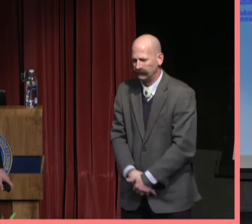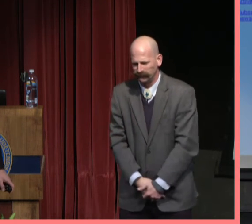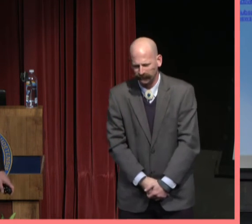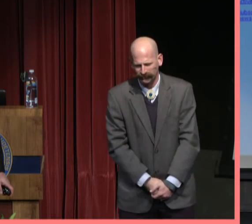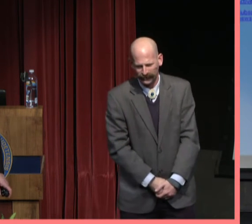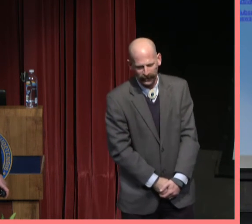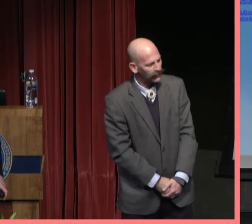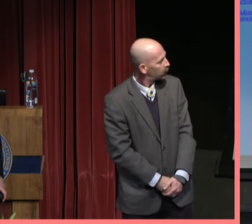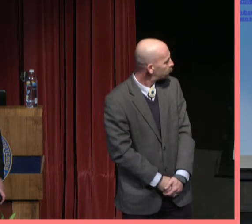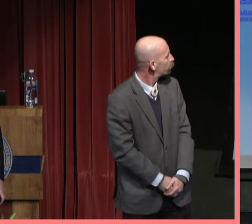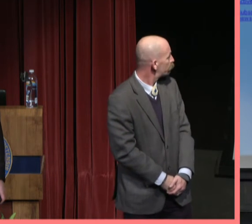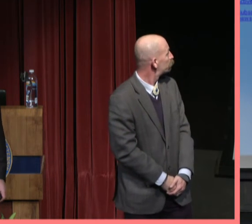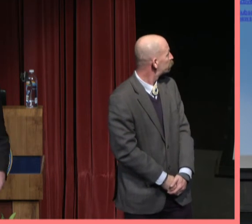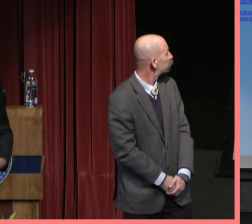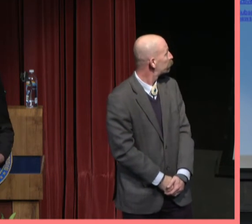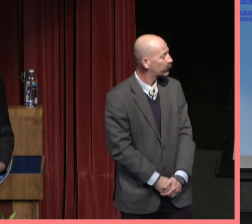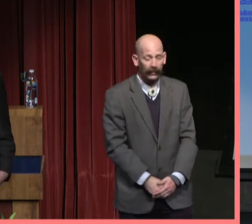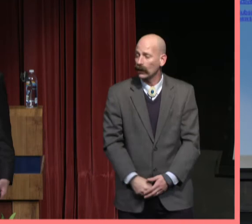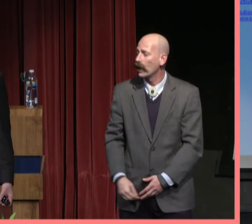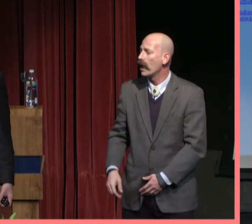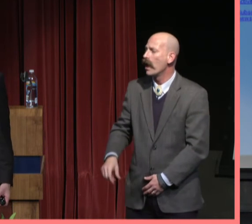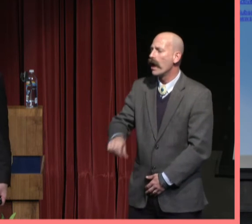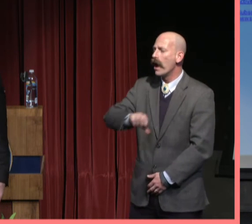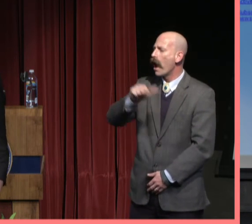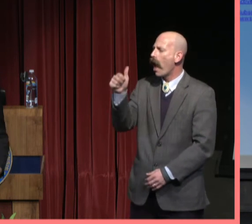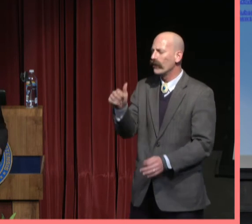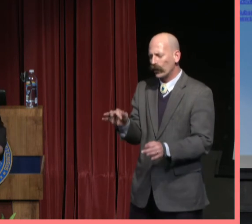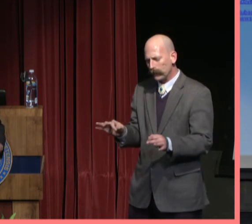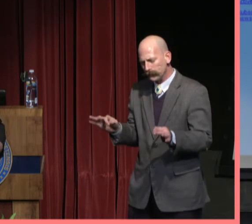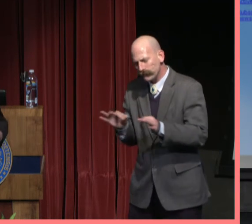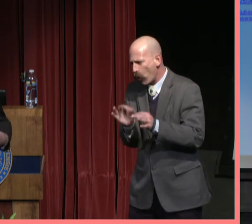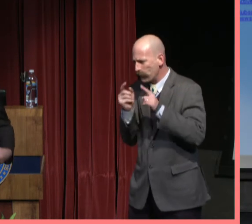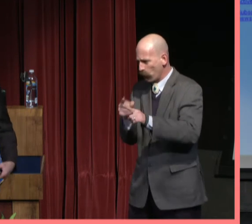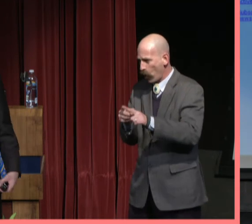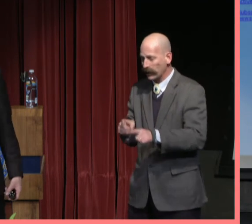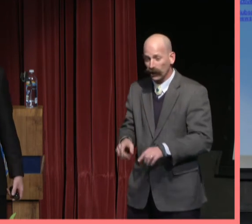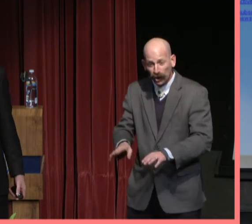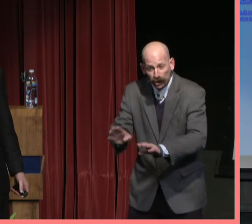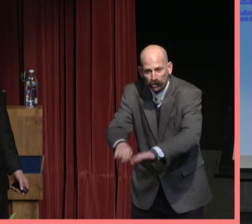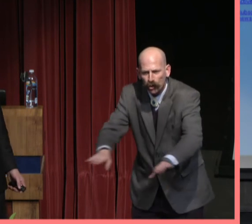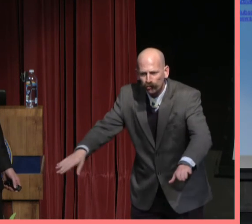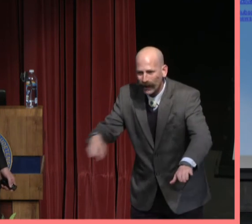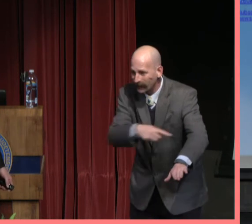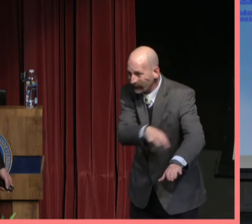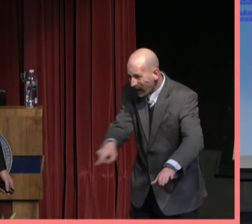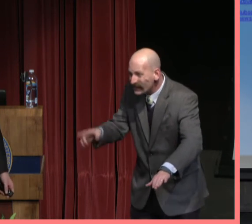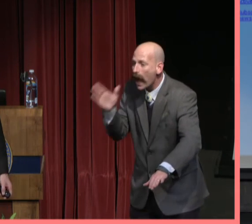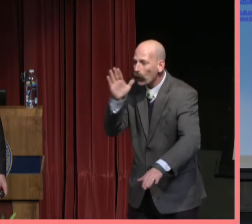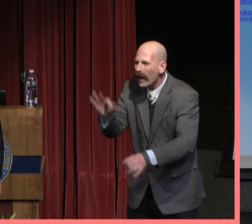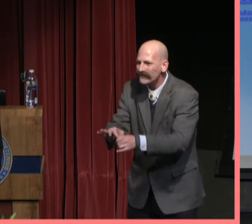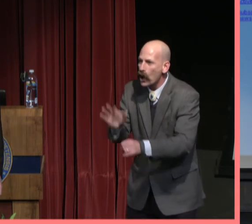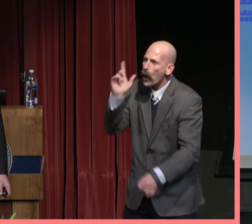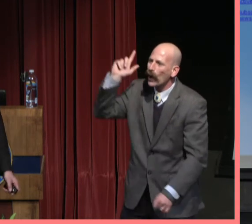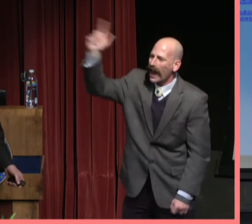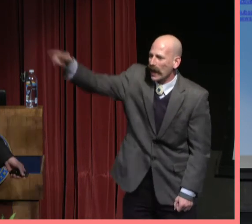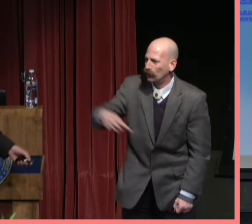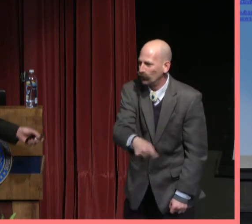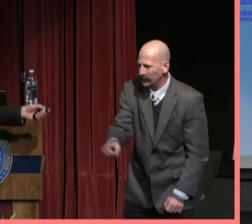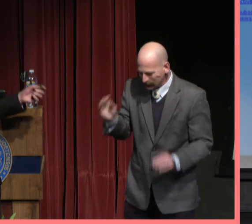Another thing that we need to do is we need to educate our children. The children are tomorrow's voters, so there's a couple of efforts in Europe to do this.